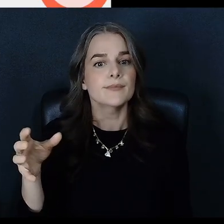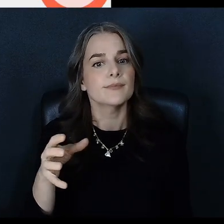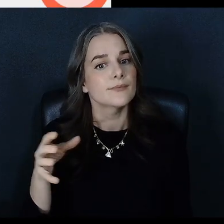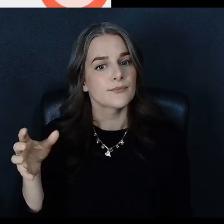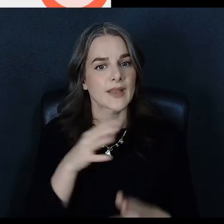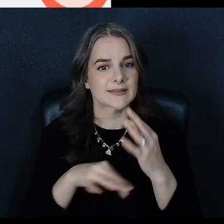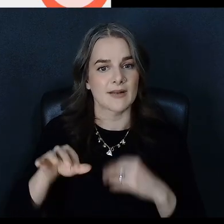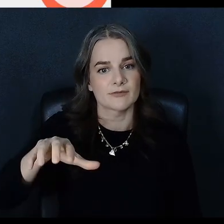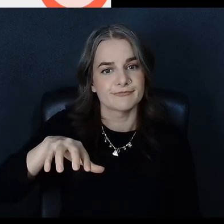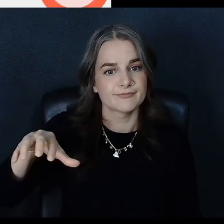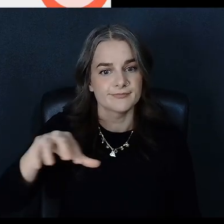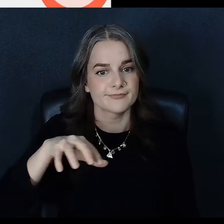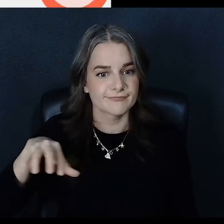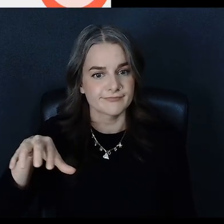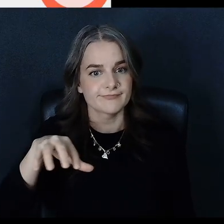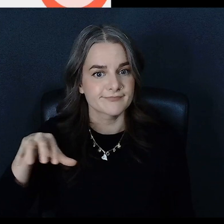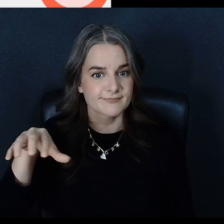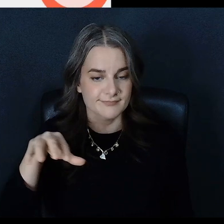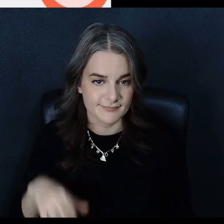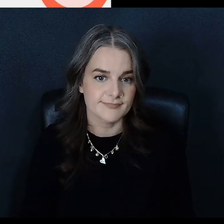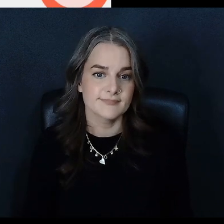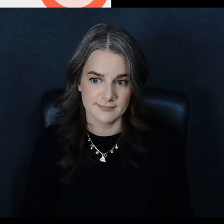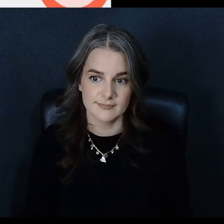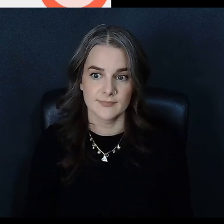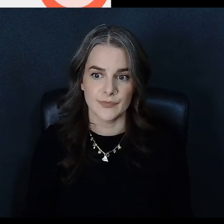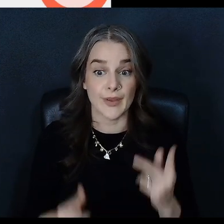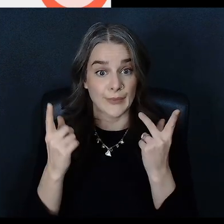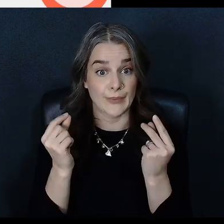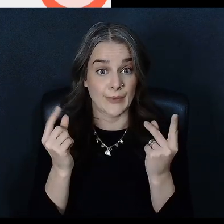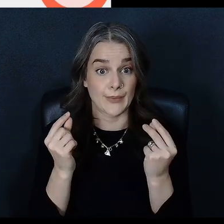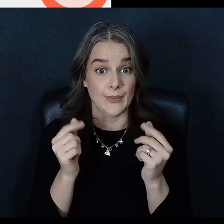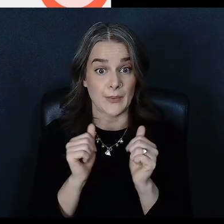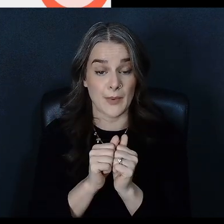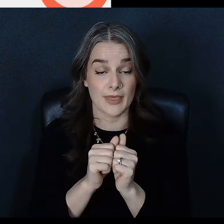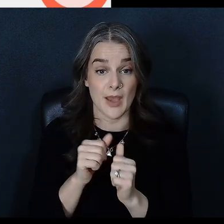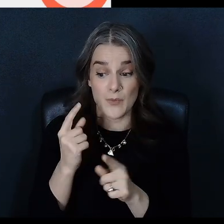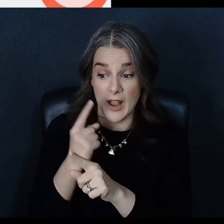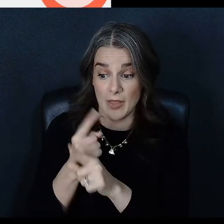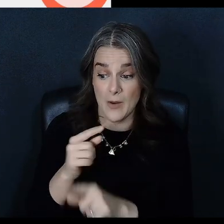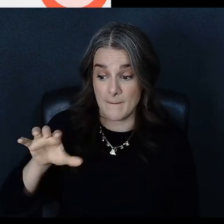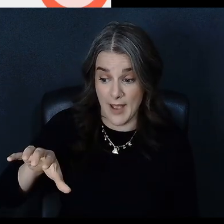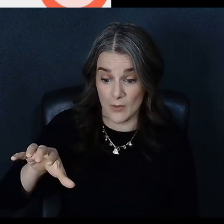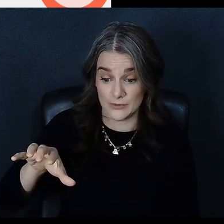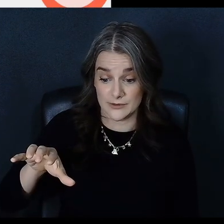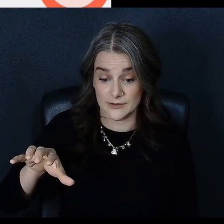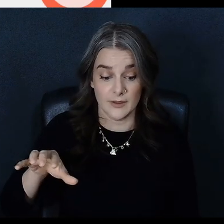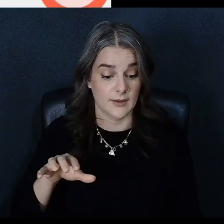You take that same hand and you twist it. Right away, without us even doing anything, you feel the twist in your wrist.